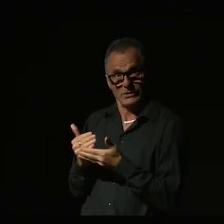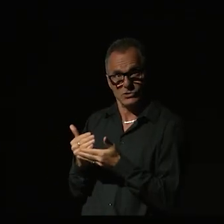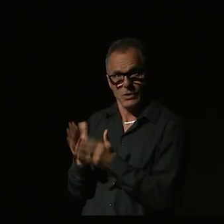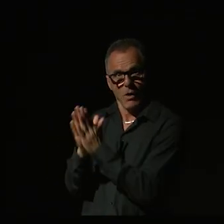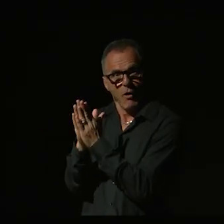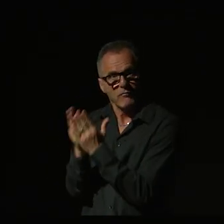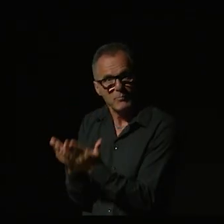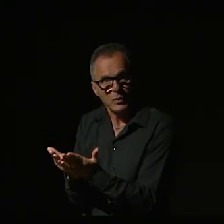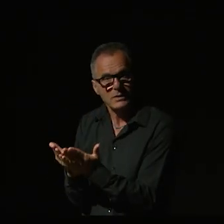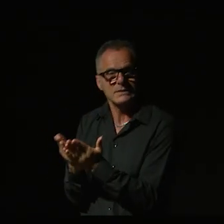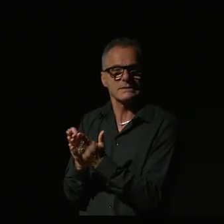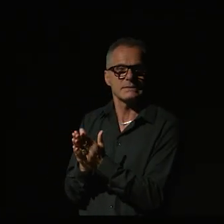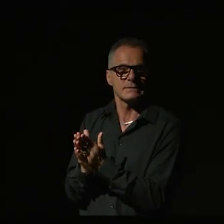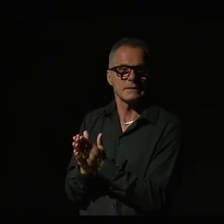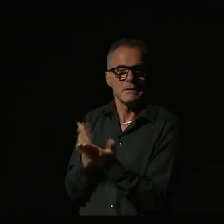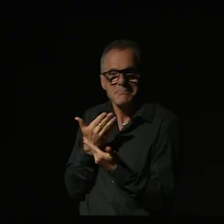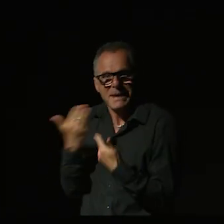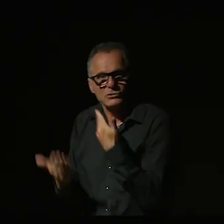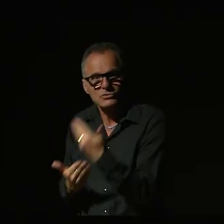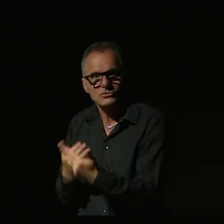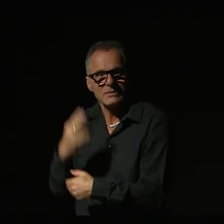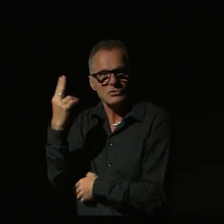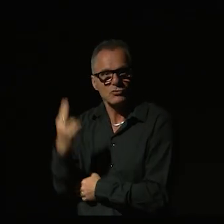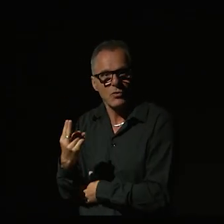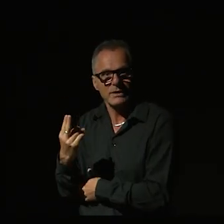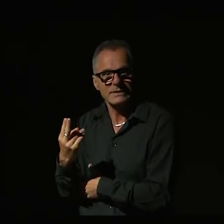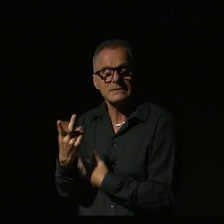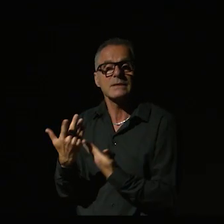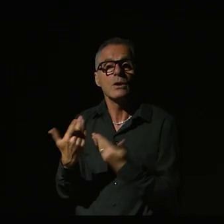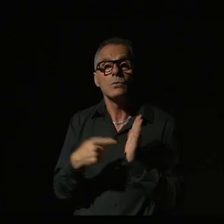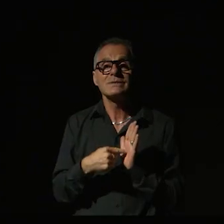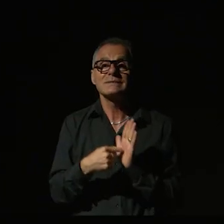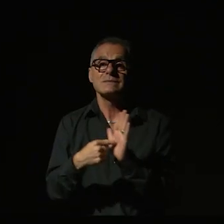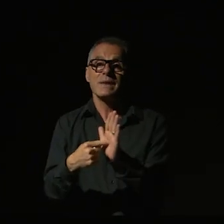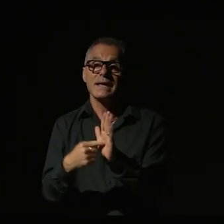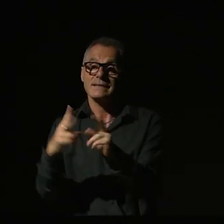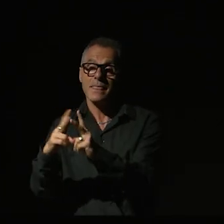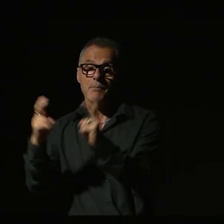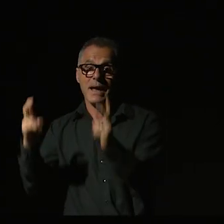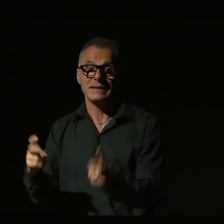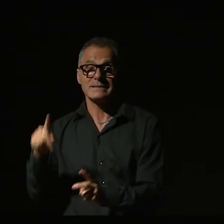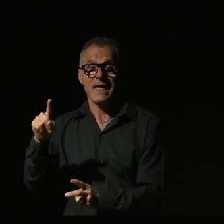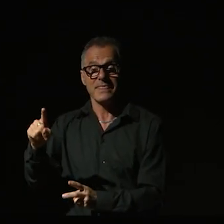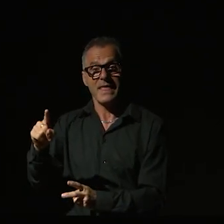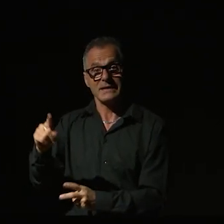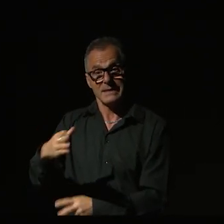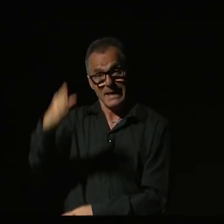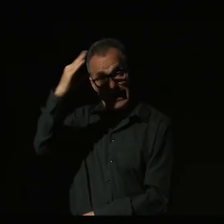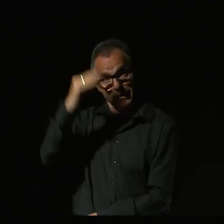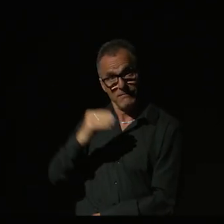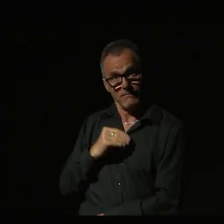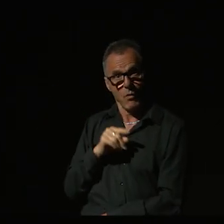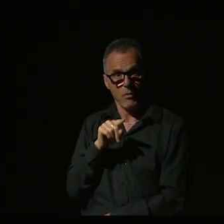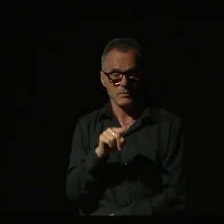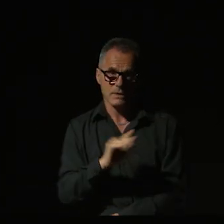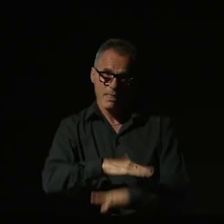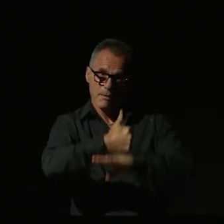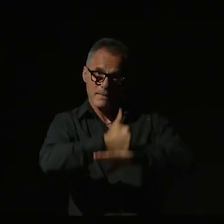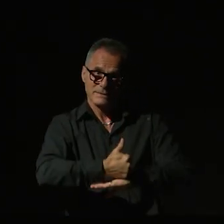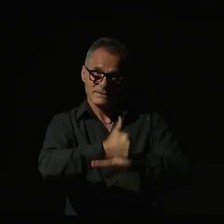and especially drawings was displayed in the Farnese Palace. It informed the intellectual underpinnings of the collection,